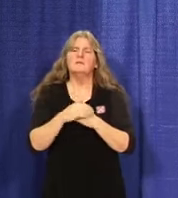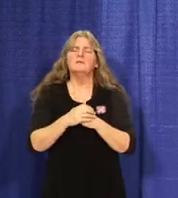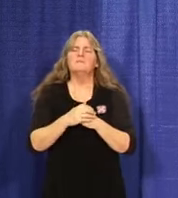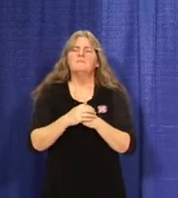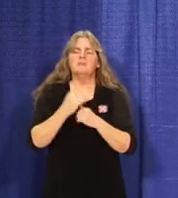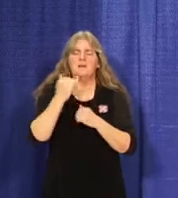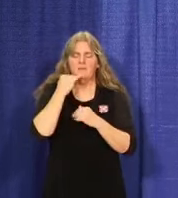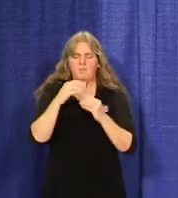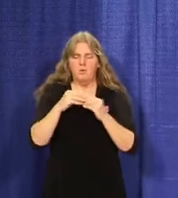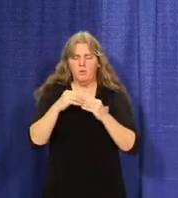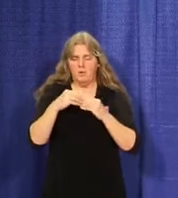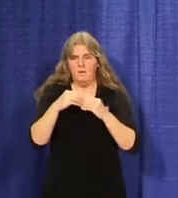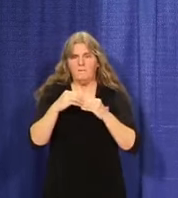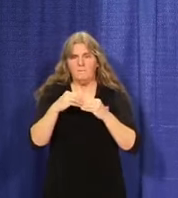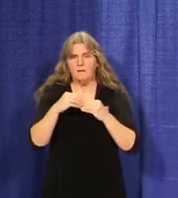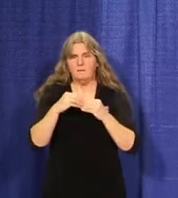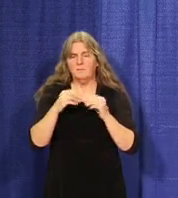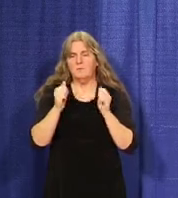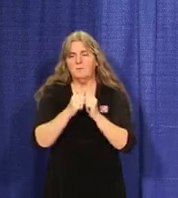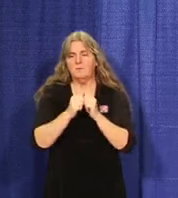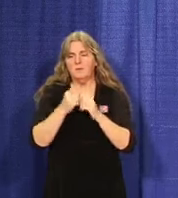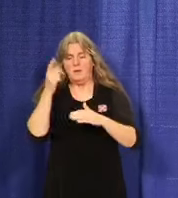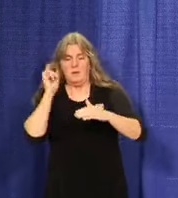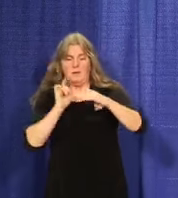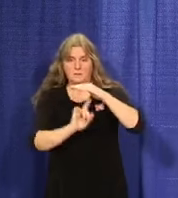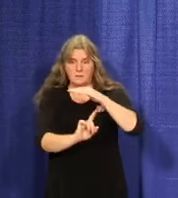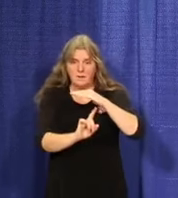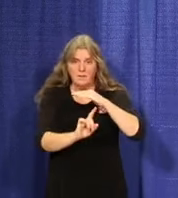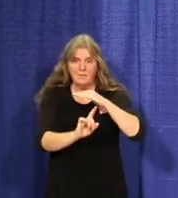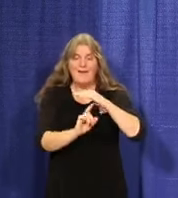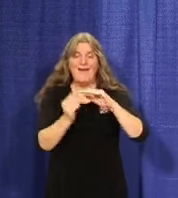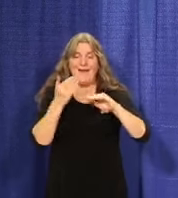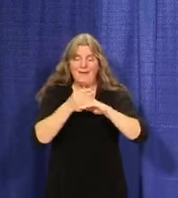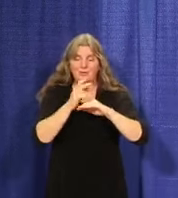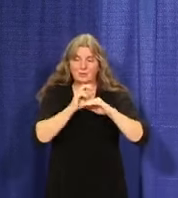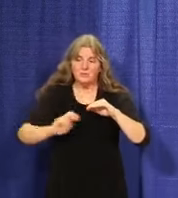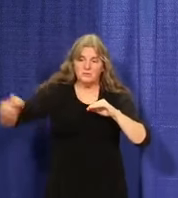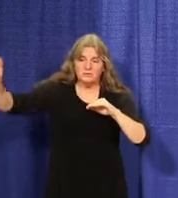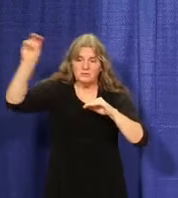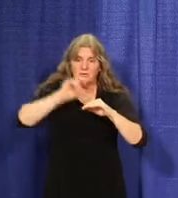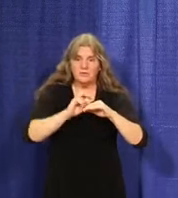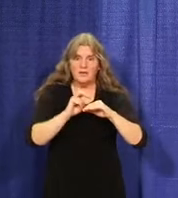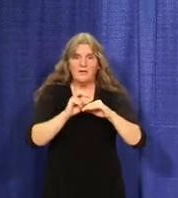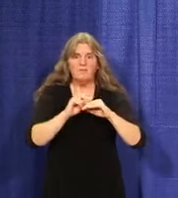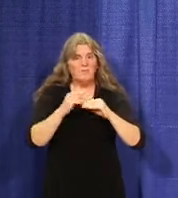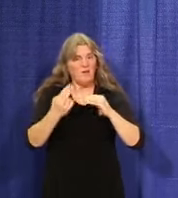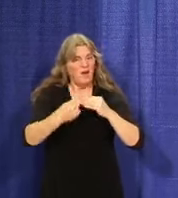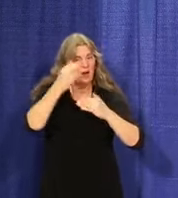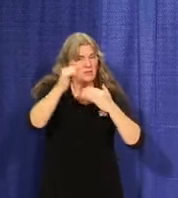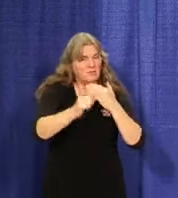the risk that we have to then take into account for tolerating. And as I say, we have been doing